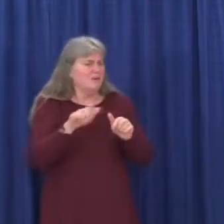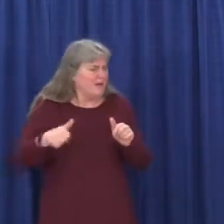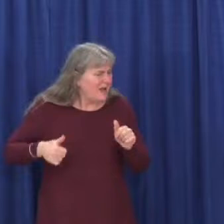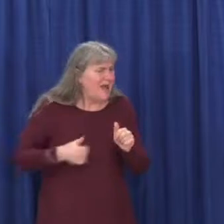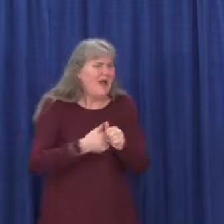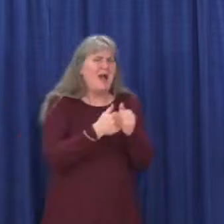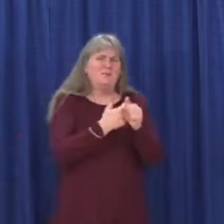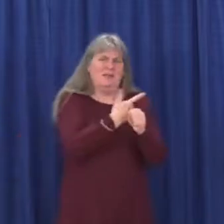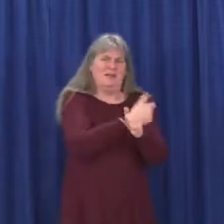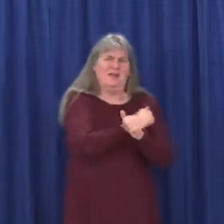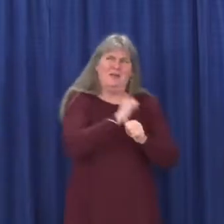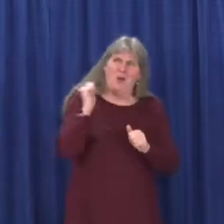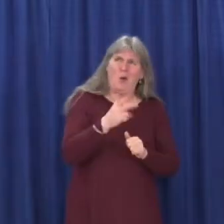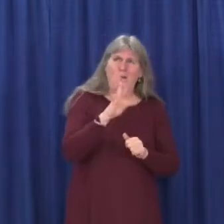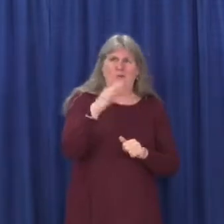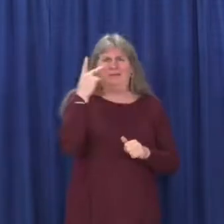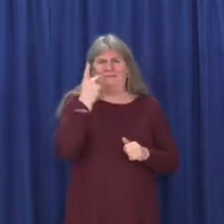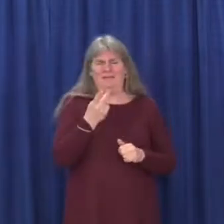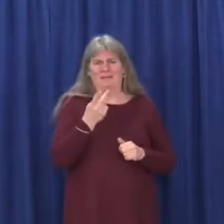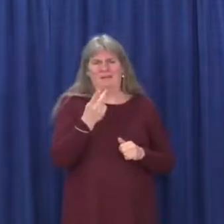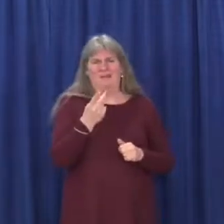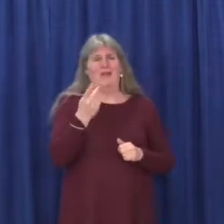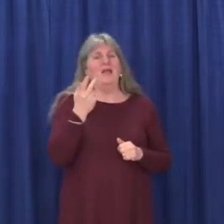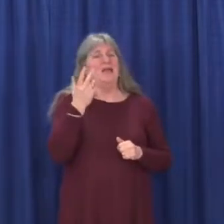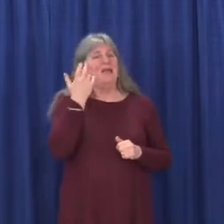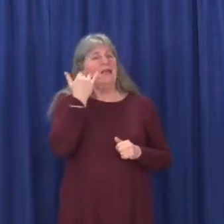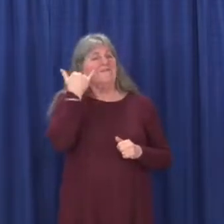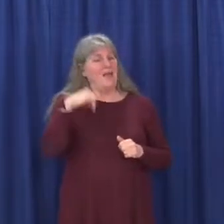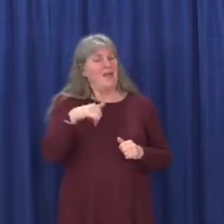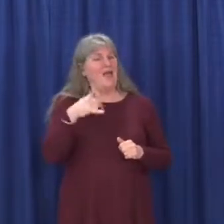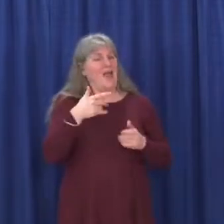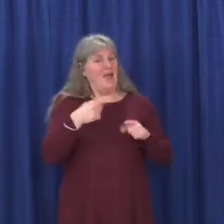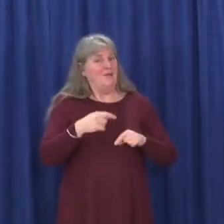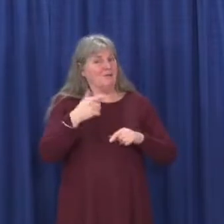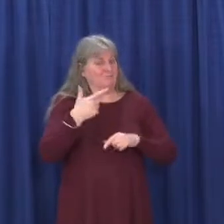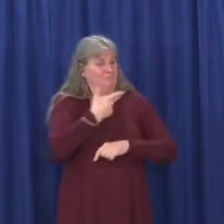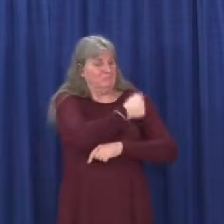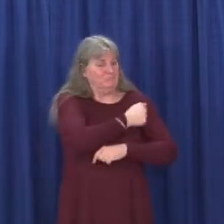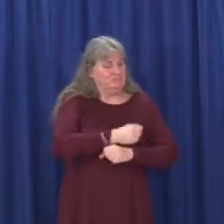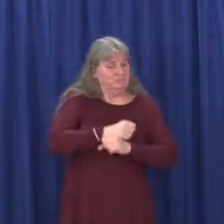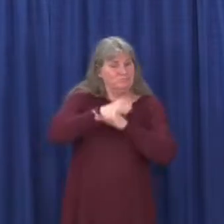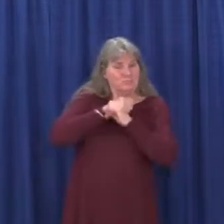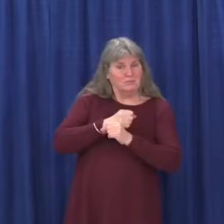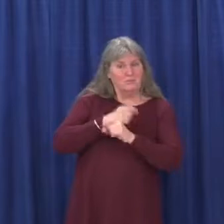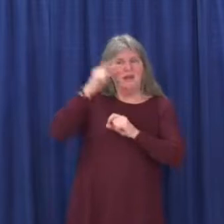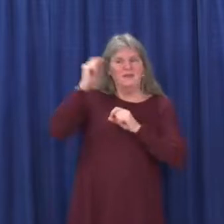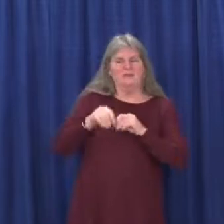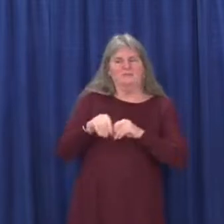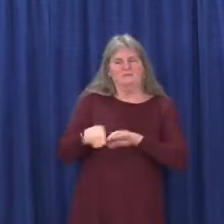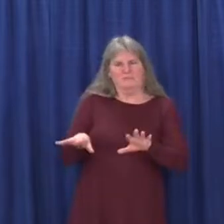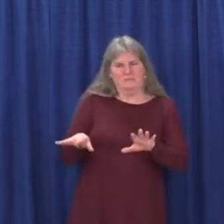Because that means that COVID can't transmit as easily, and that fewer people will end up-- in fact, with that level of protection,